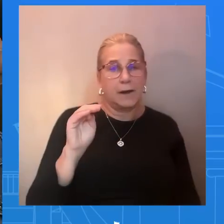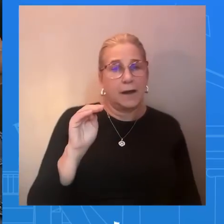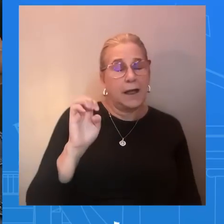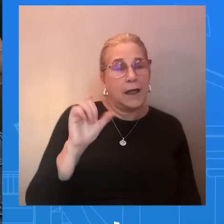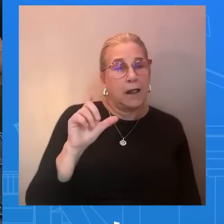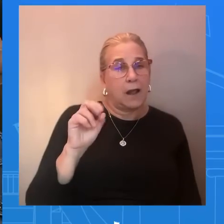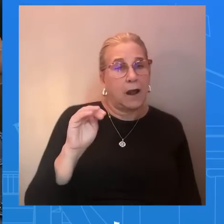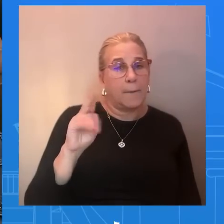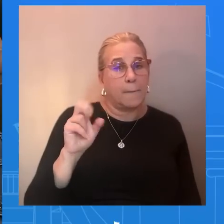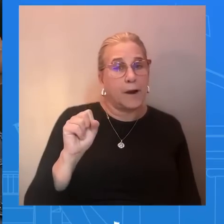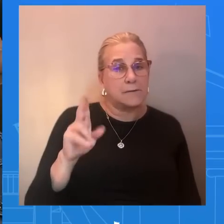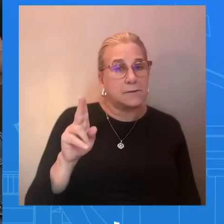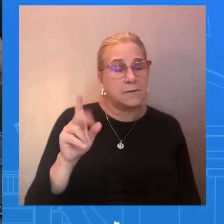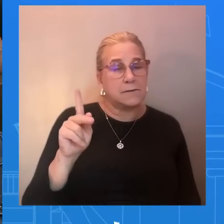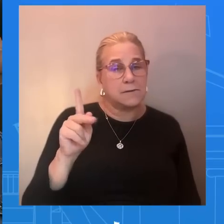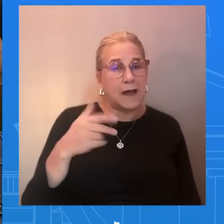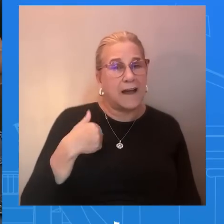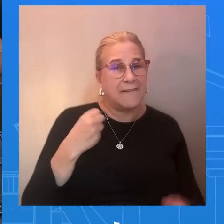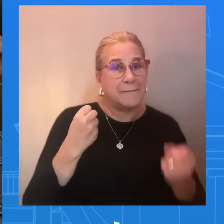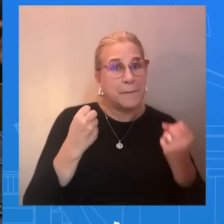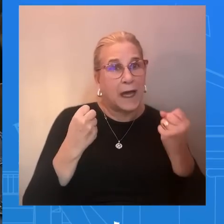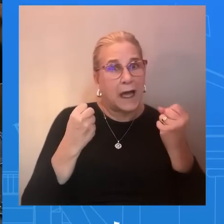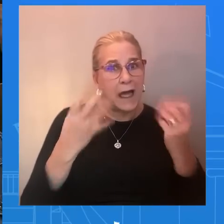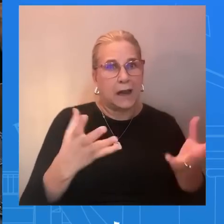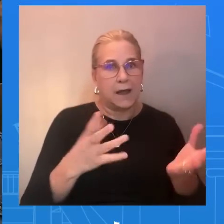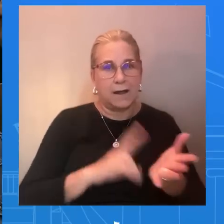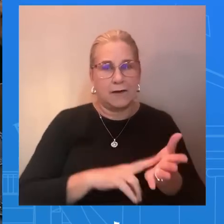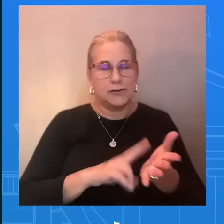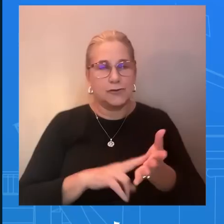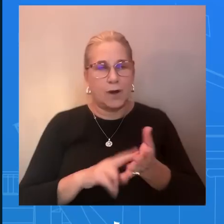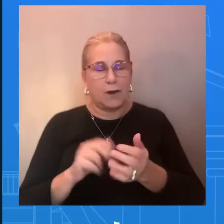to regulate the agencies that hold sway over his own companies? Ms. Jean-Pierre: Well, since that’s